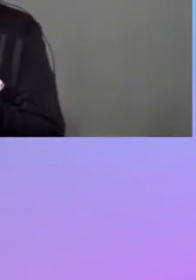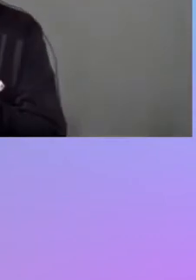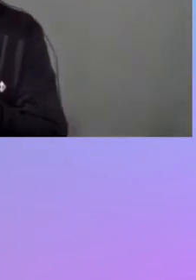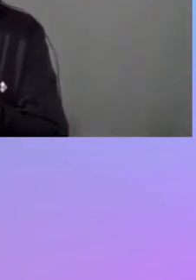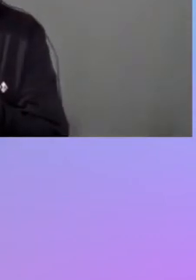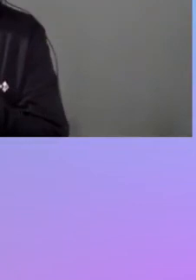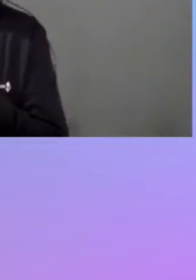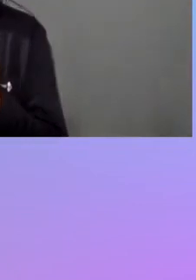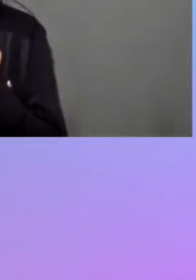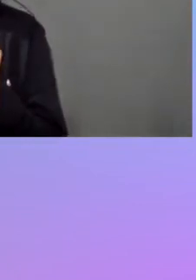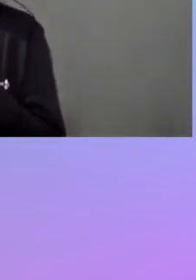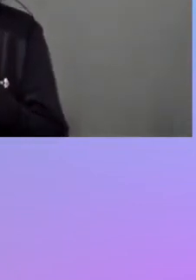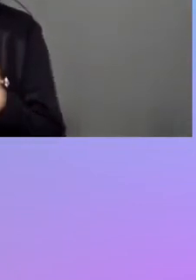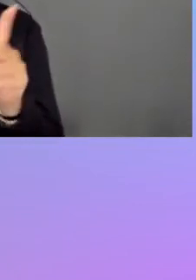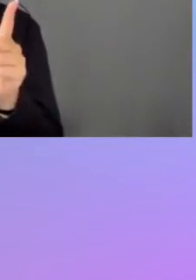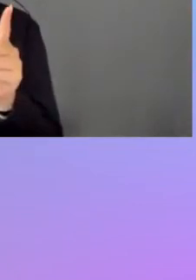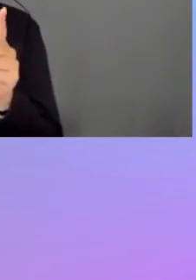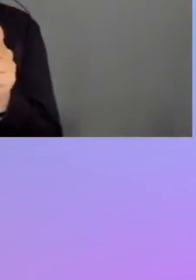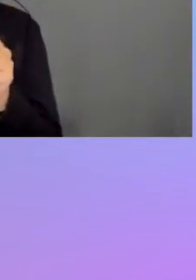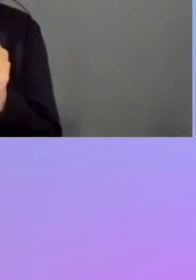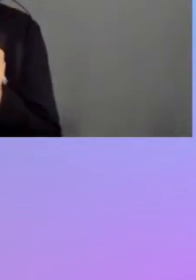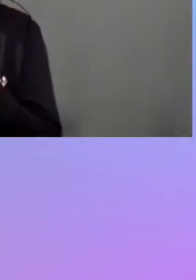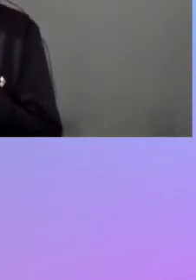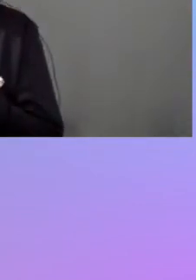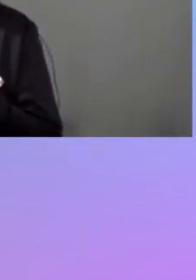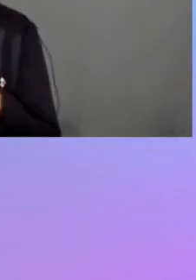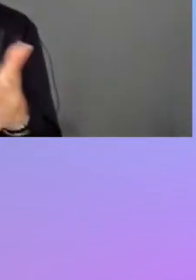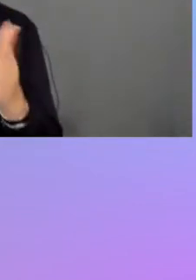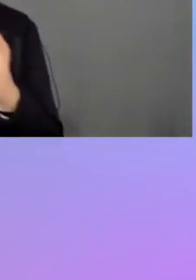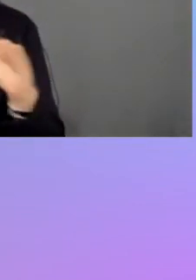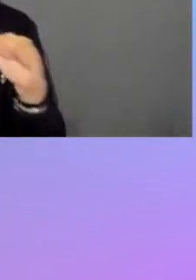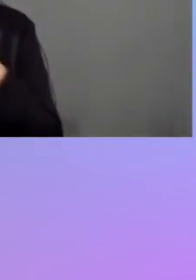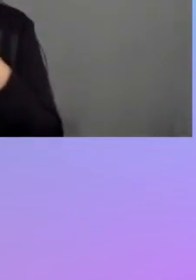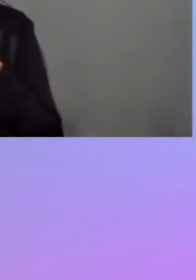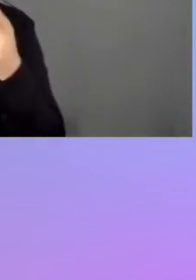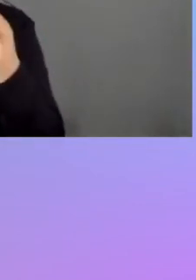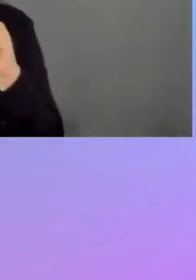constructed, because we don't have anything like that in